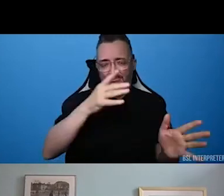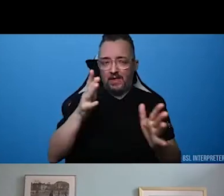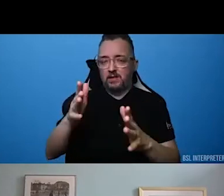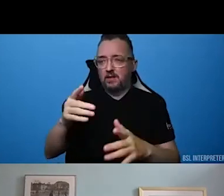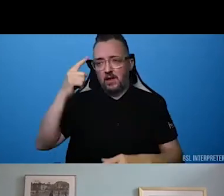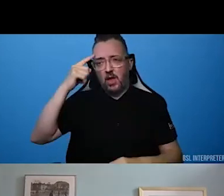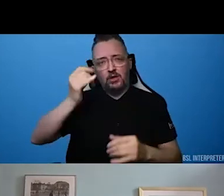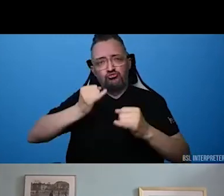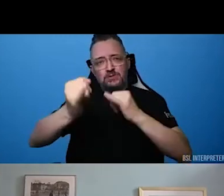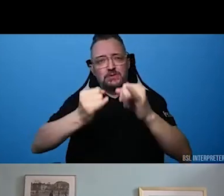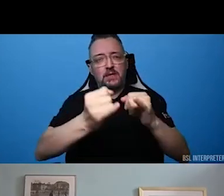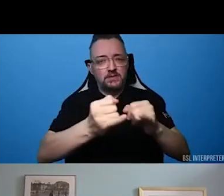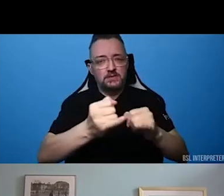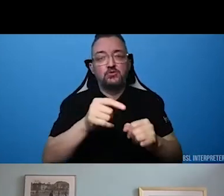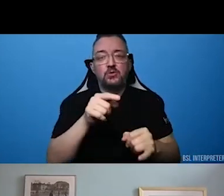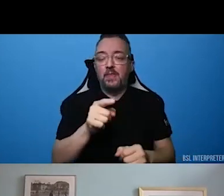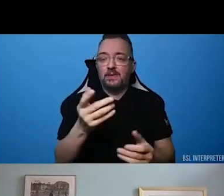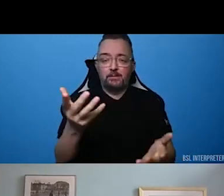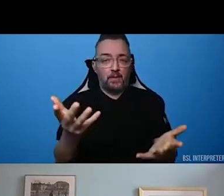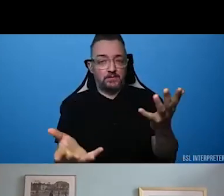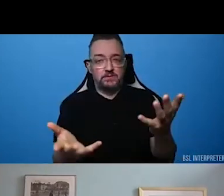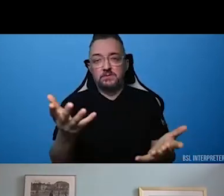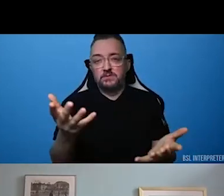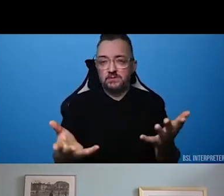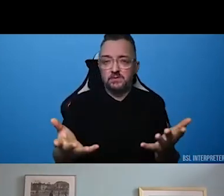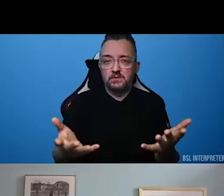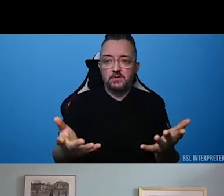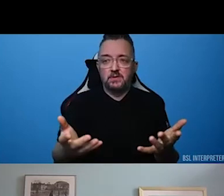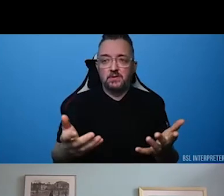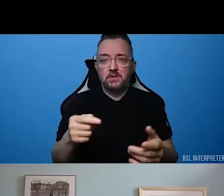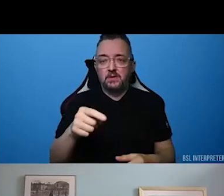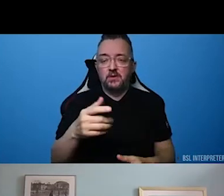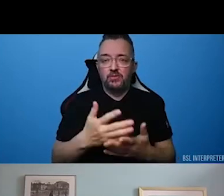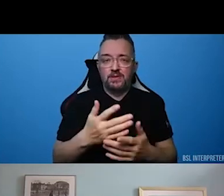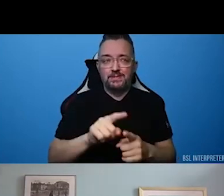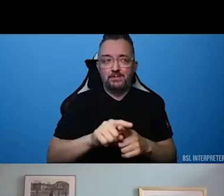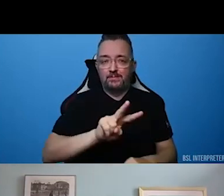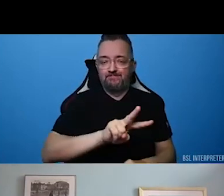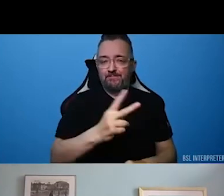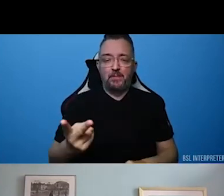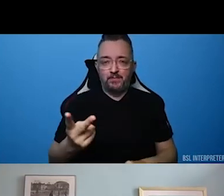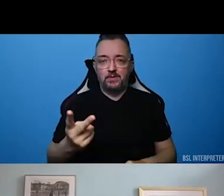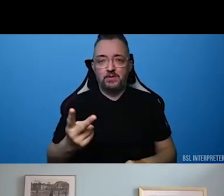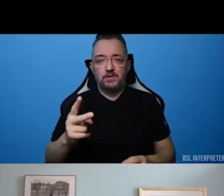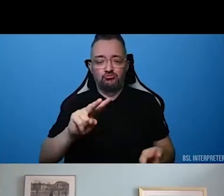far more critically about it and so I find that kind of flipping it around and that kind of subverting of